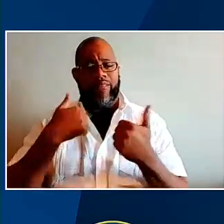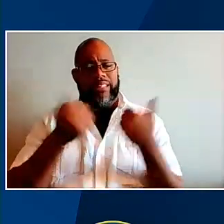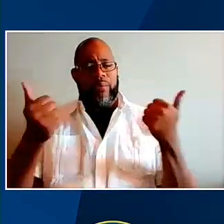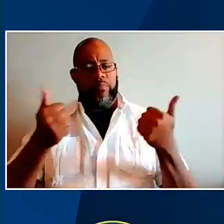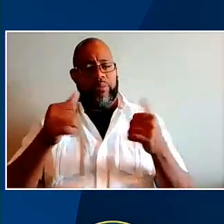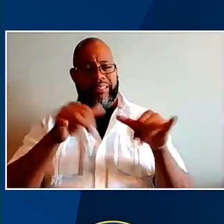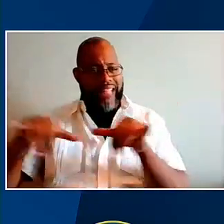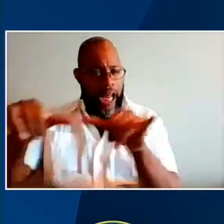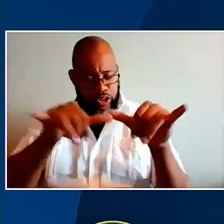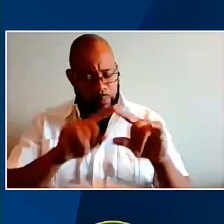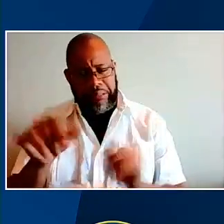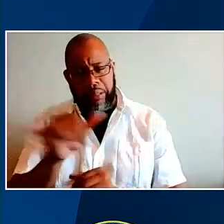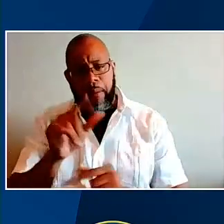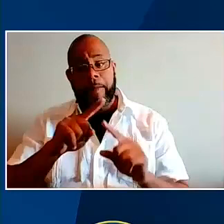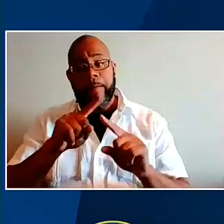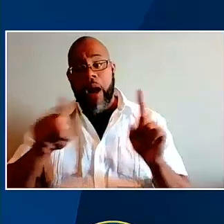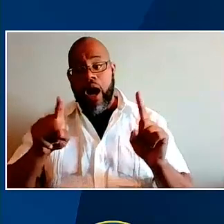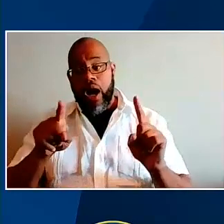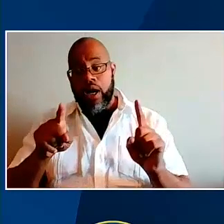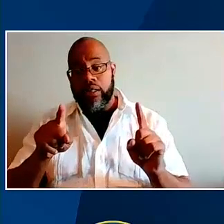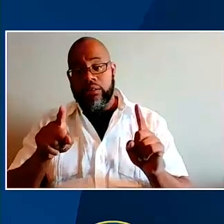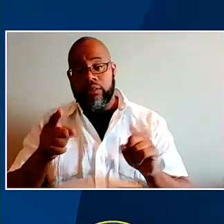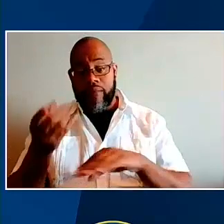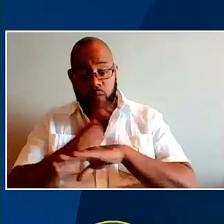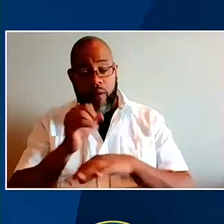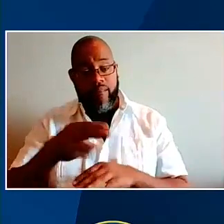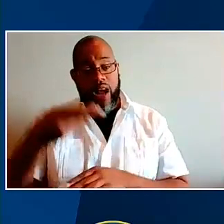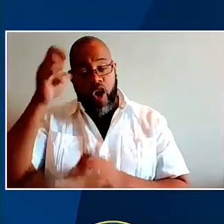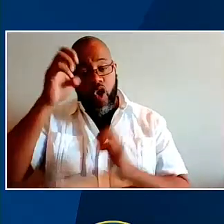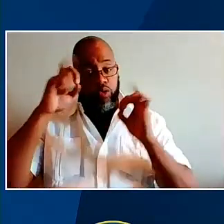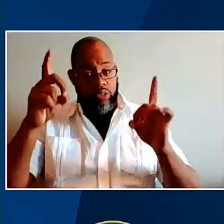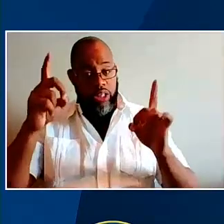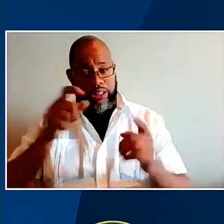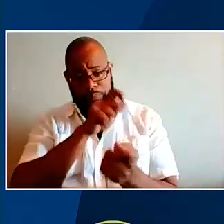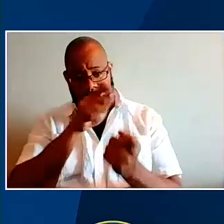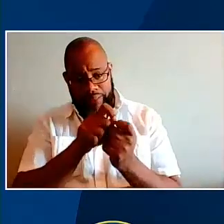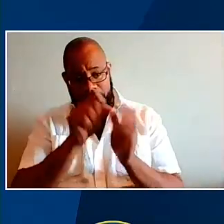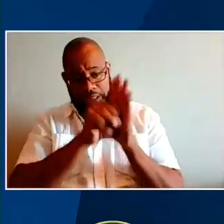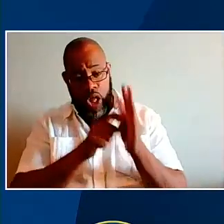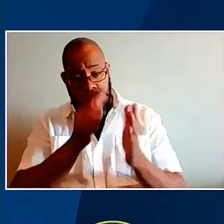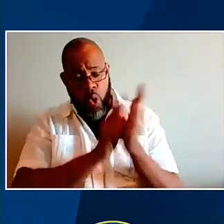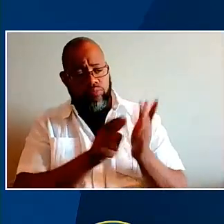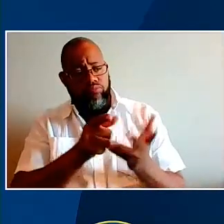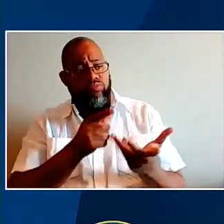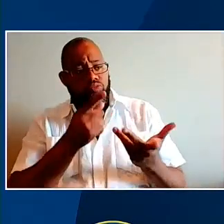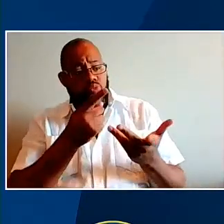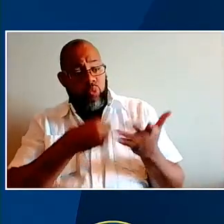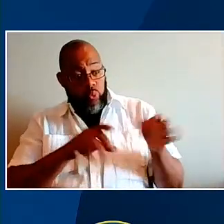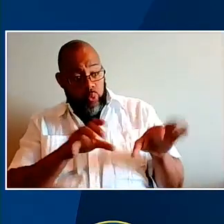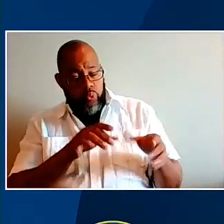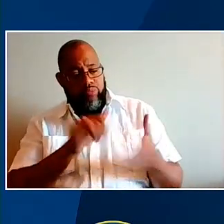. But by precluding enforcement of higher education-specific state laws, you're essentially precluding state agencies from